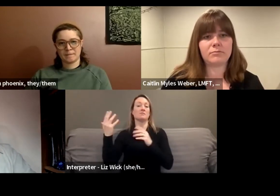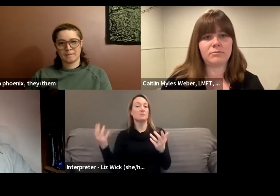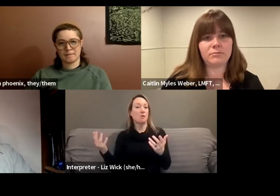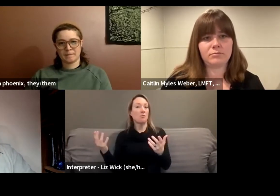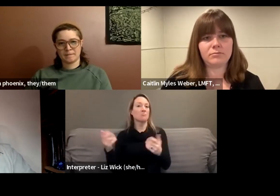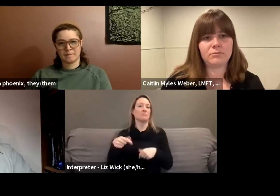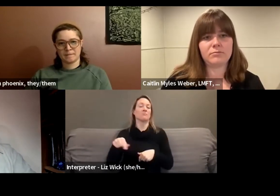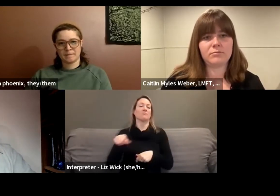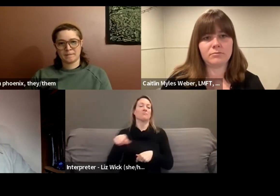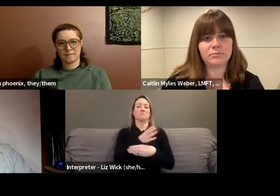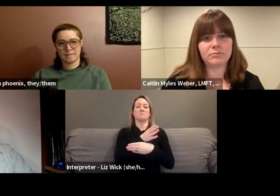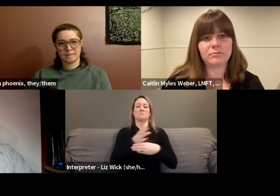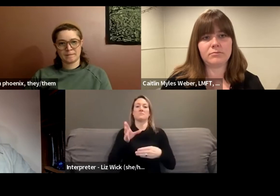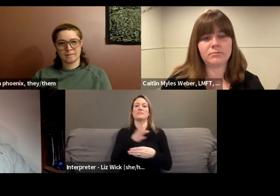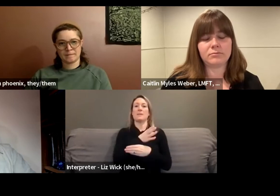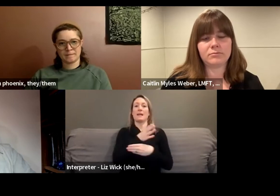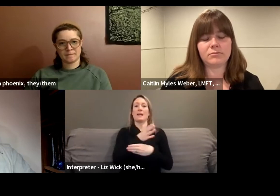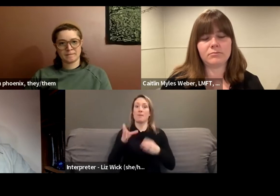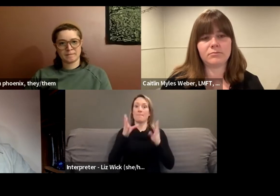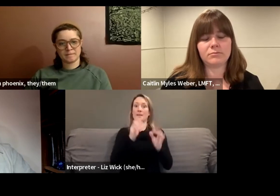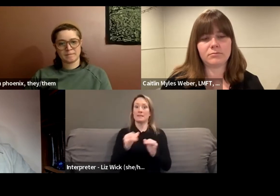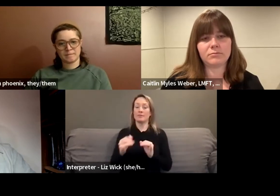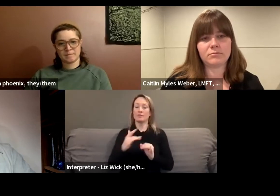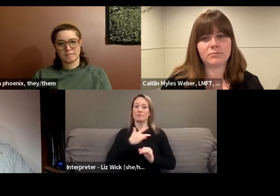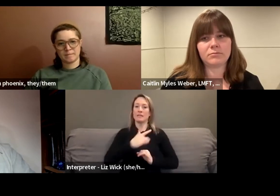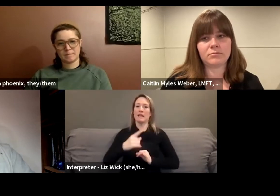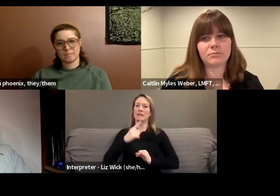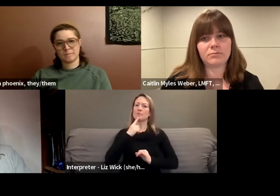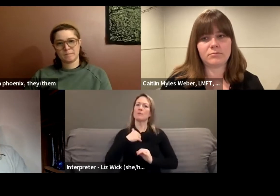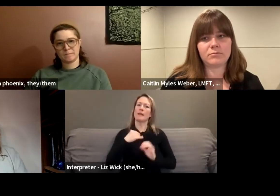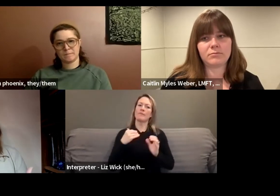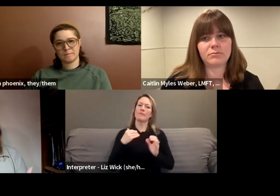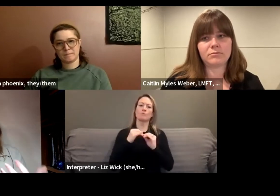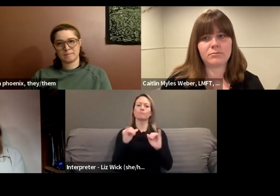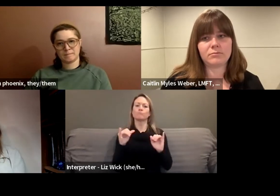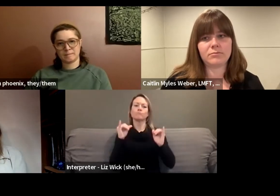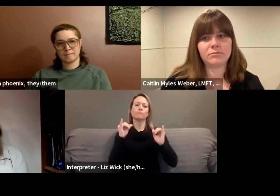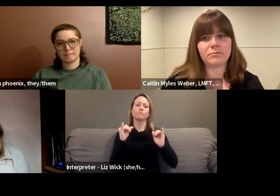and capable of expressing what they feel